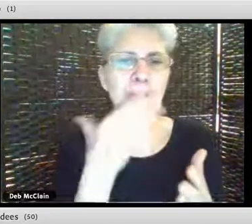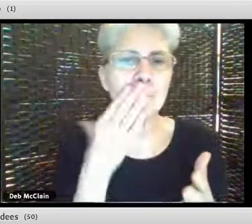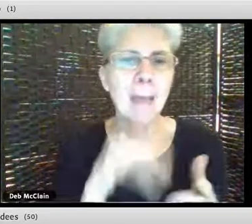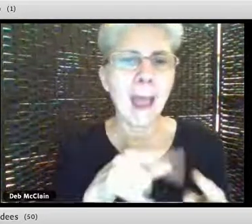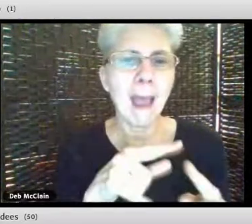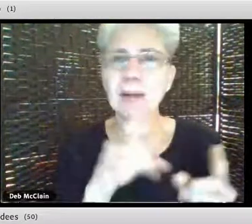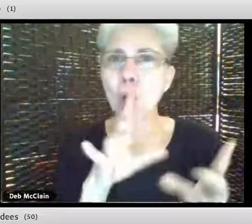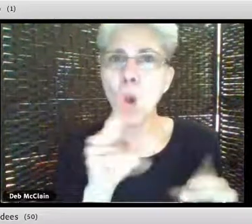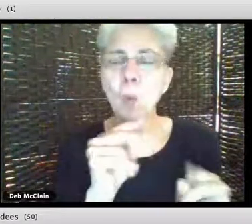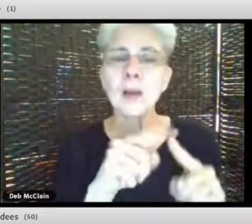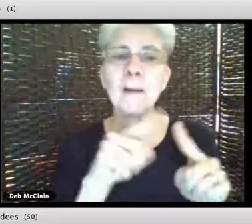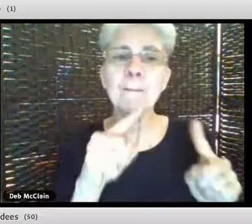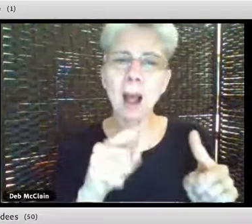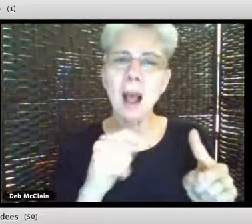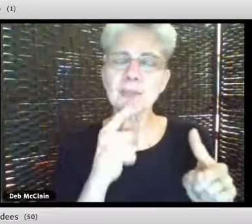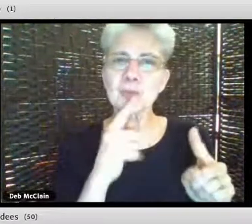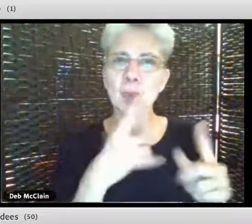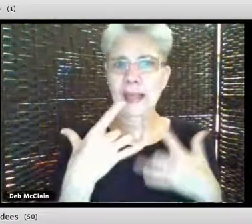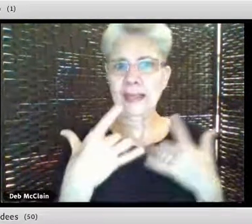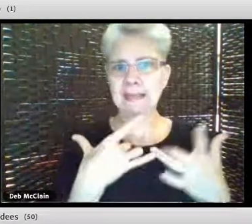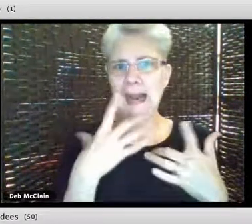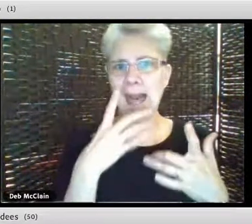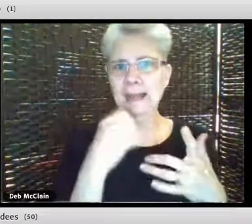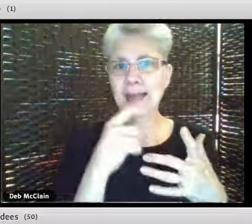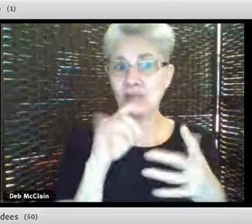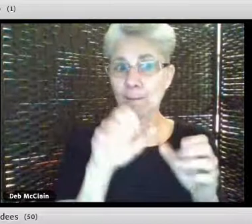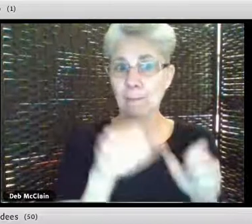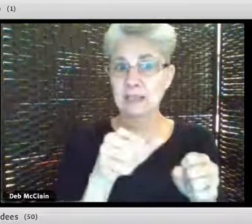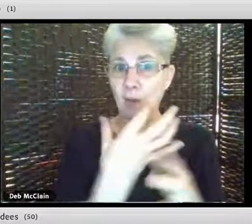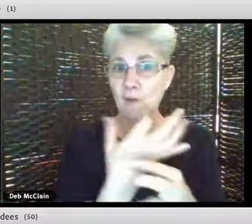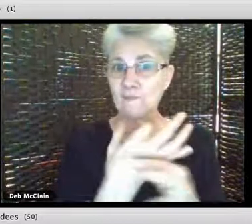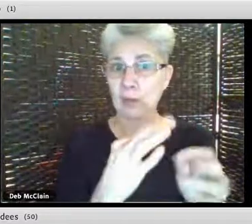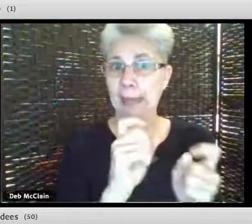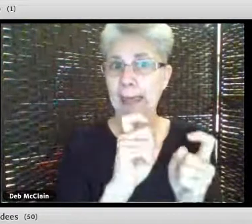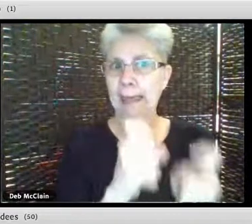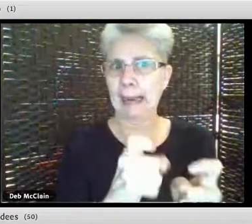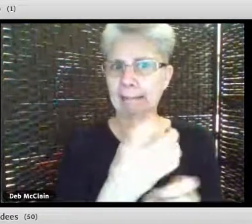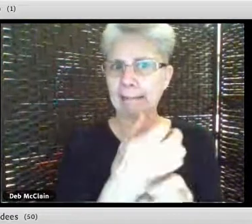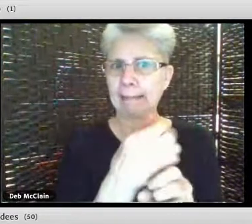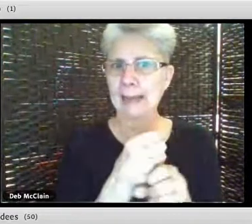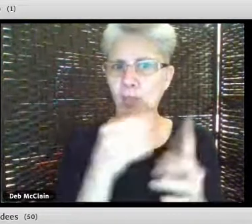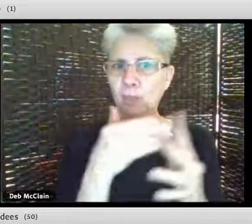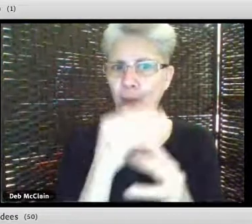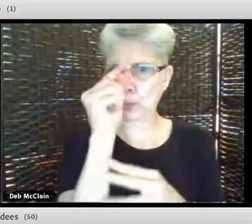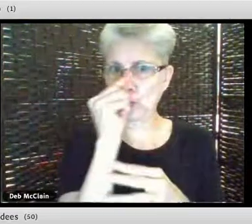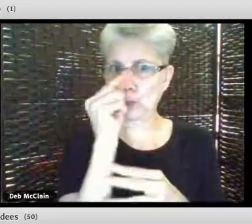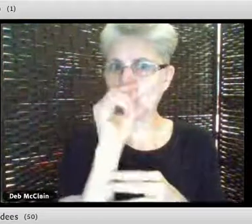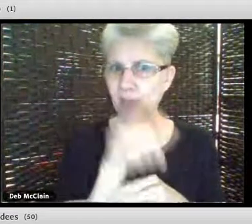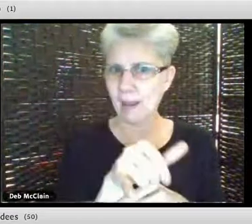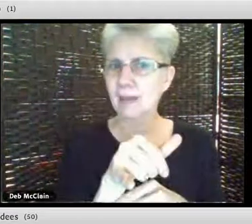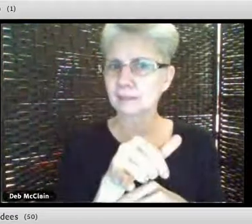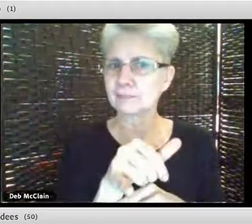You know, Office, I'm not trying to say that it's, you know, awful or anything, but I'm just really excited, I guess, about the possibilities